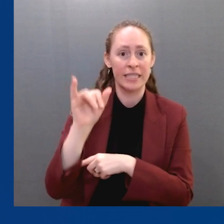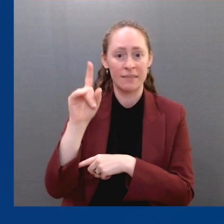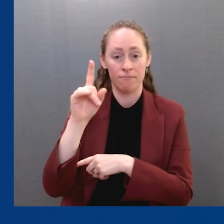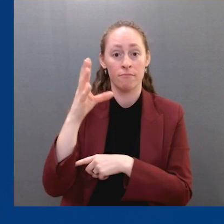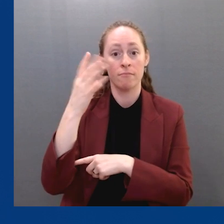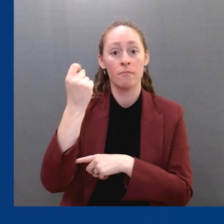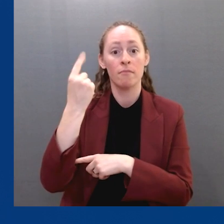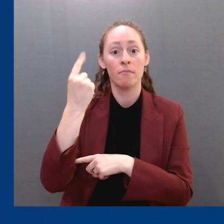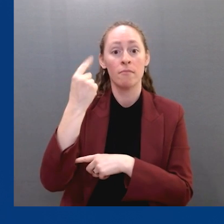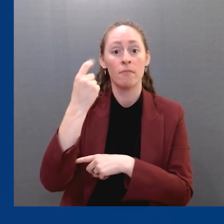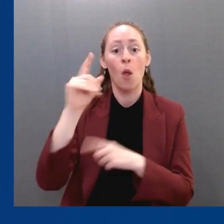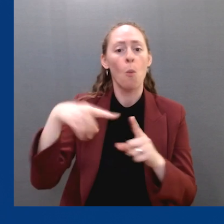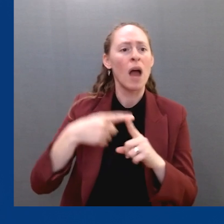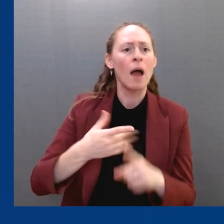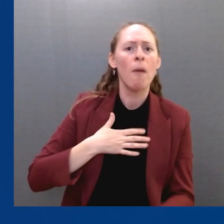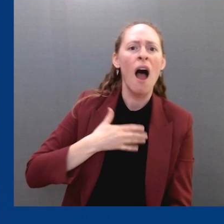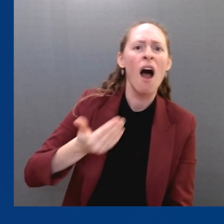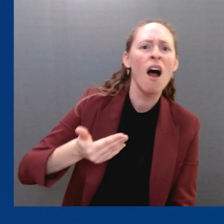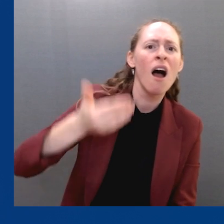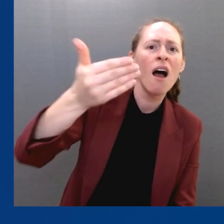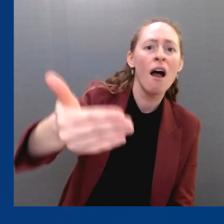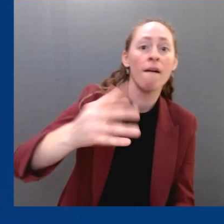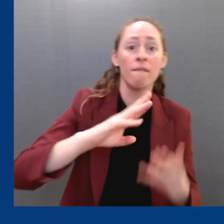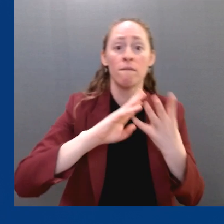I will be in line to get another boost after that.